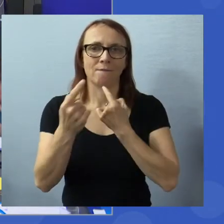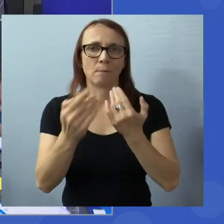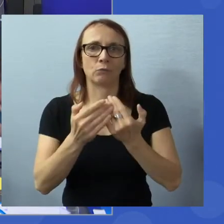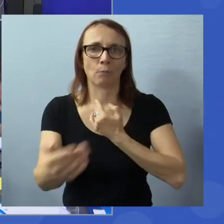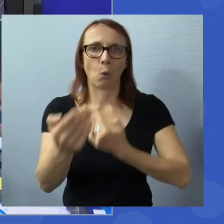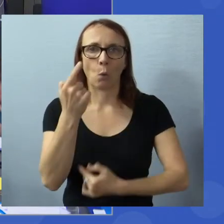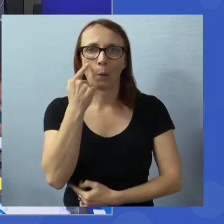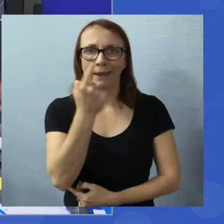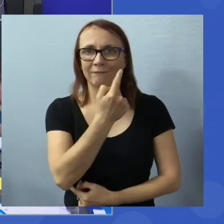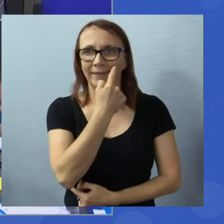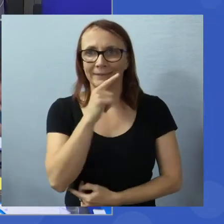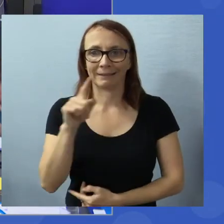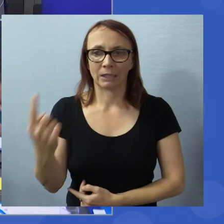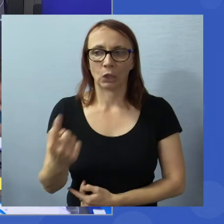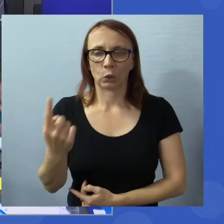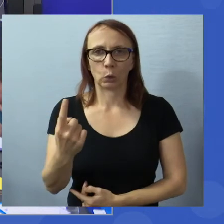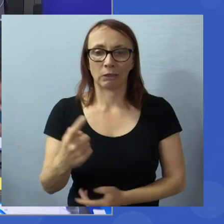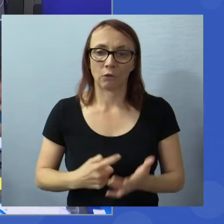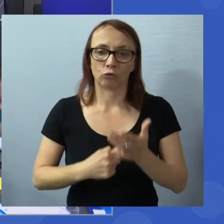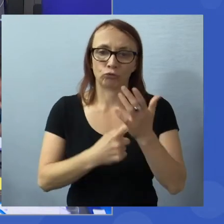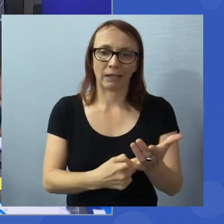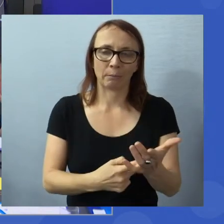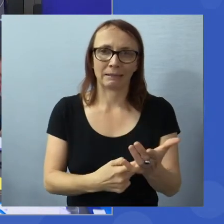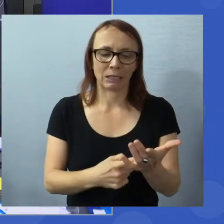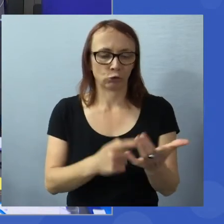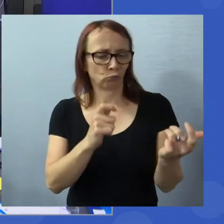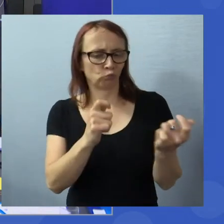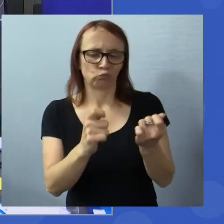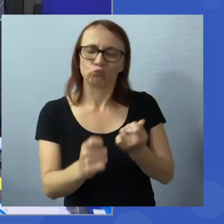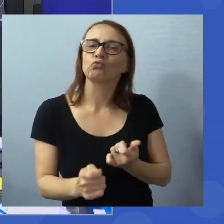help shape your recommendations I mean I think we've had because we've had the